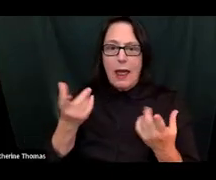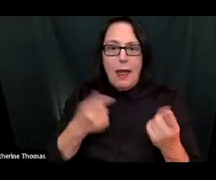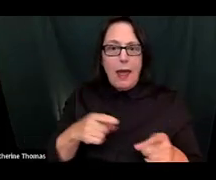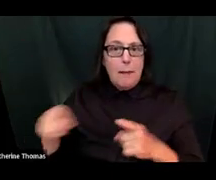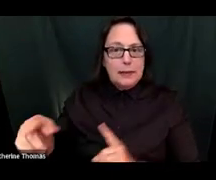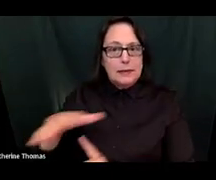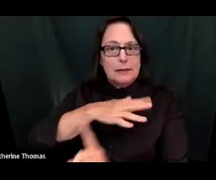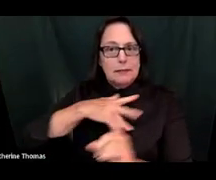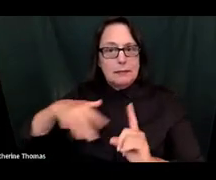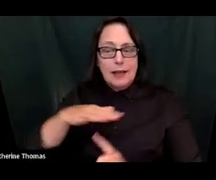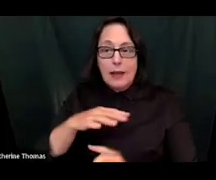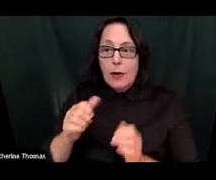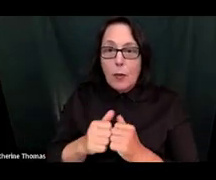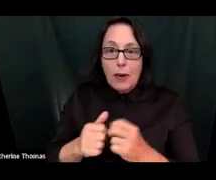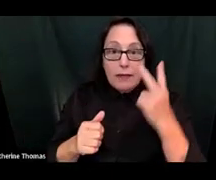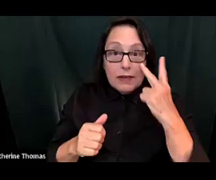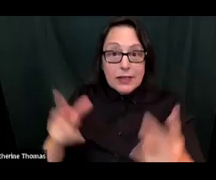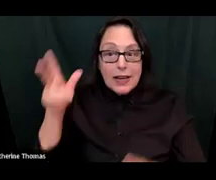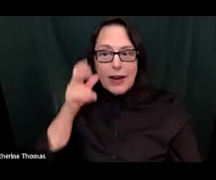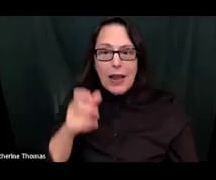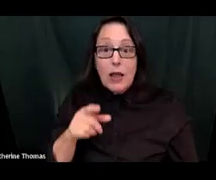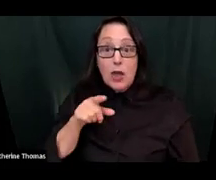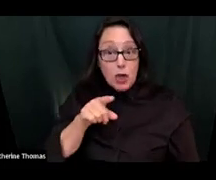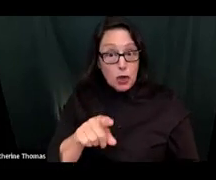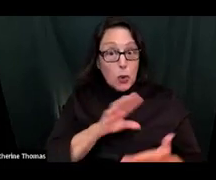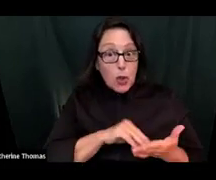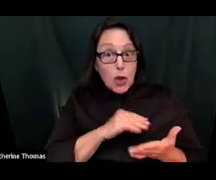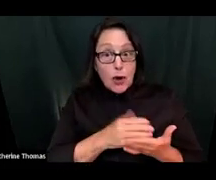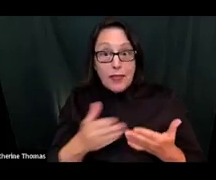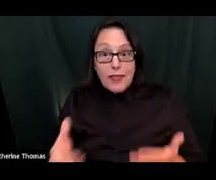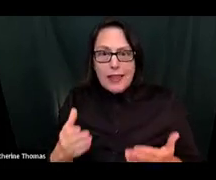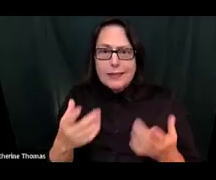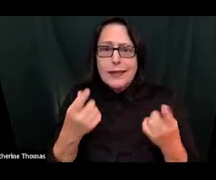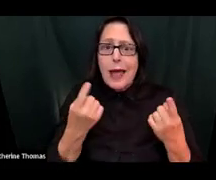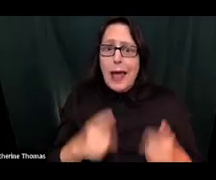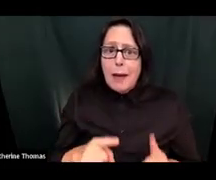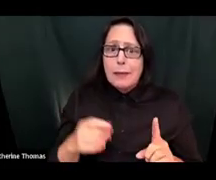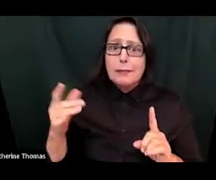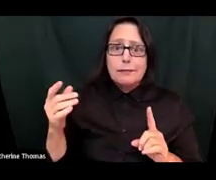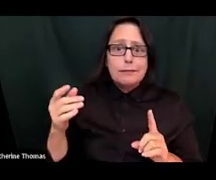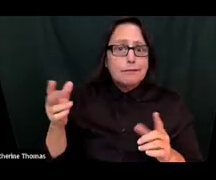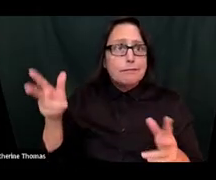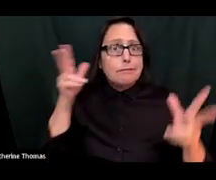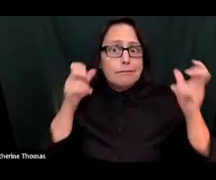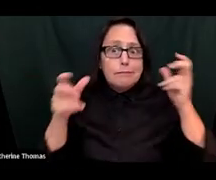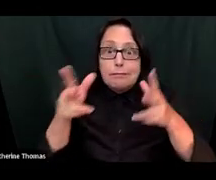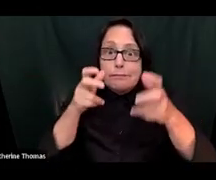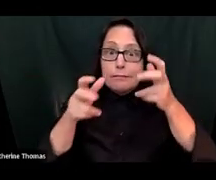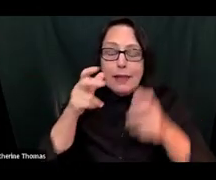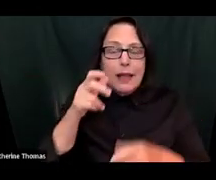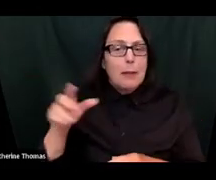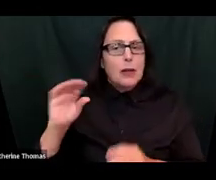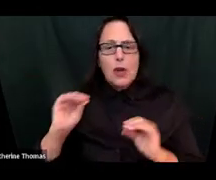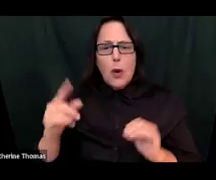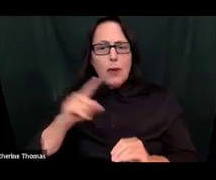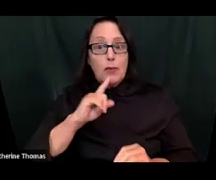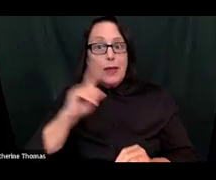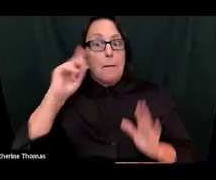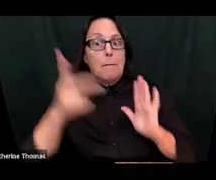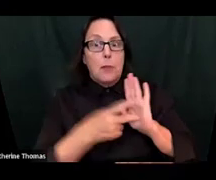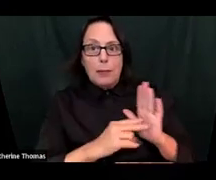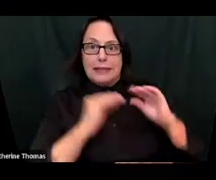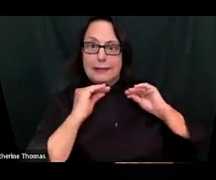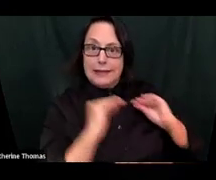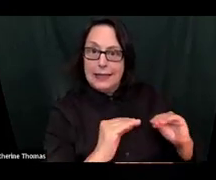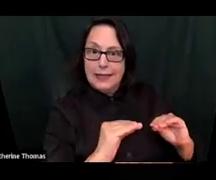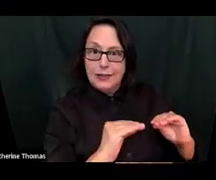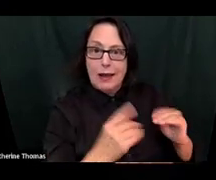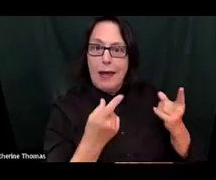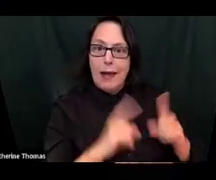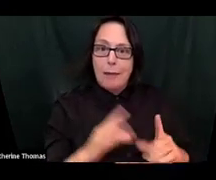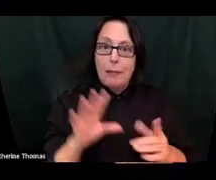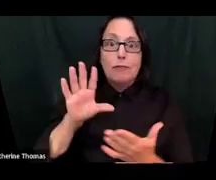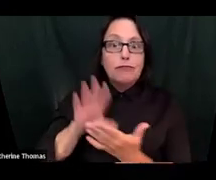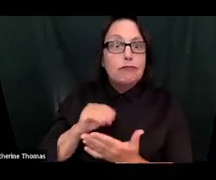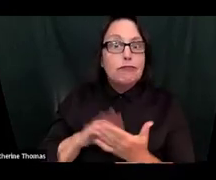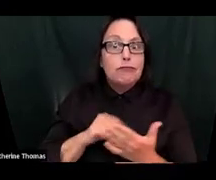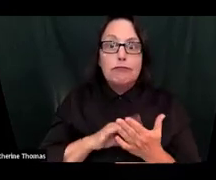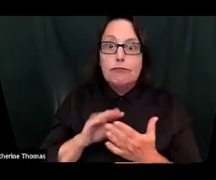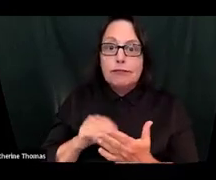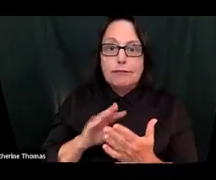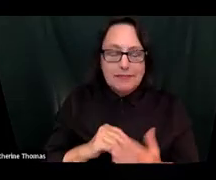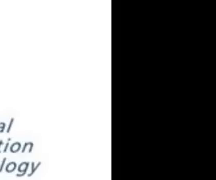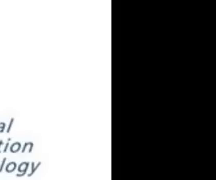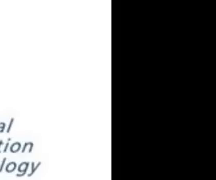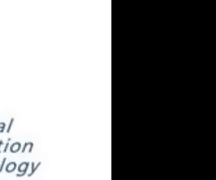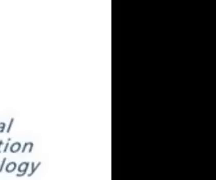our hearing and you learn things incidentally that maybe no one is purposefully teaching you.